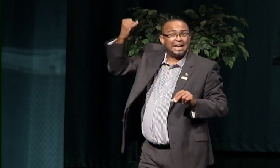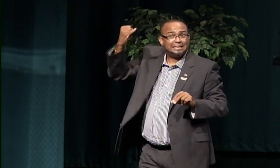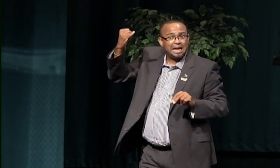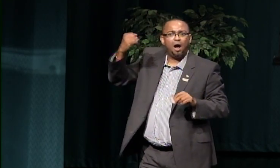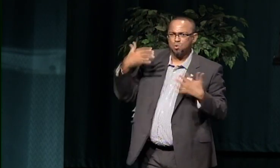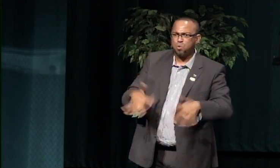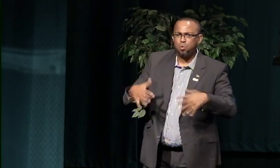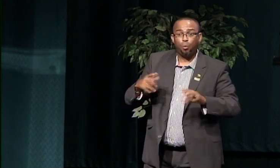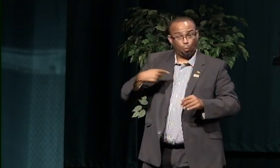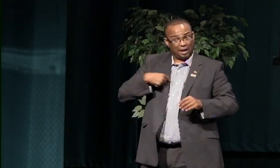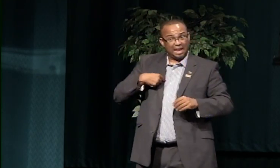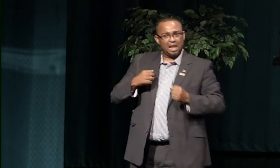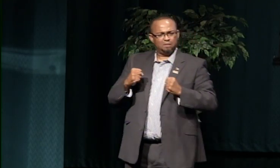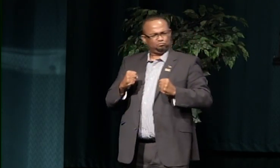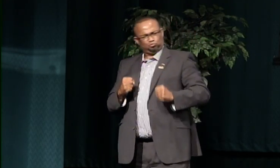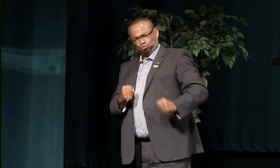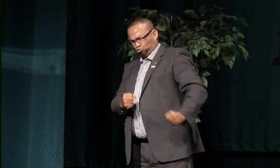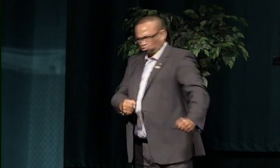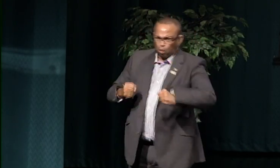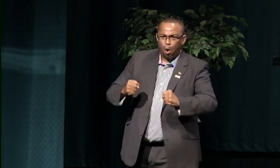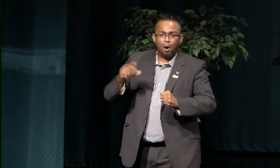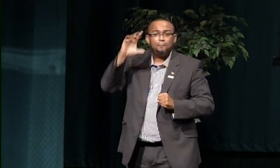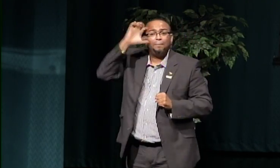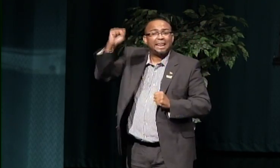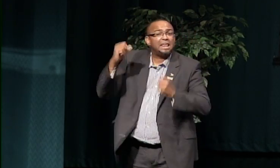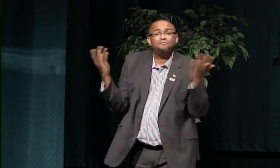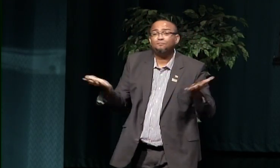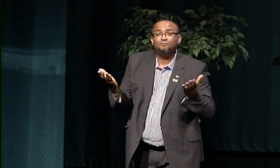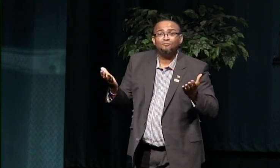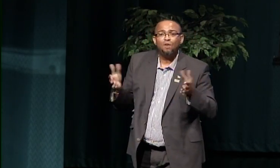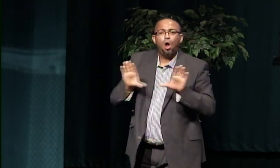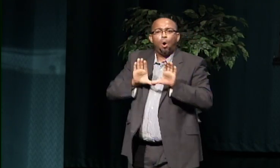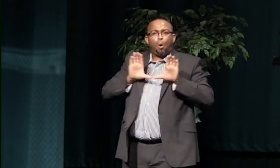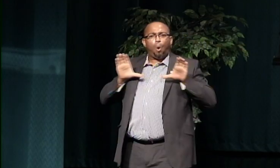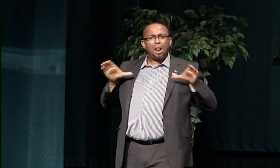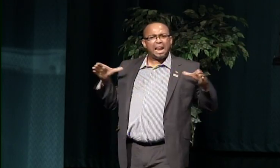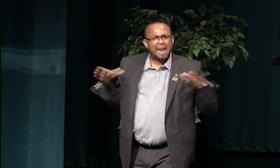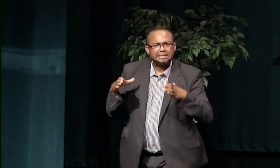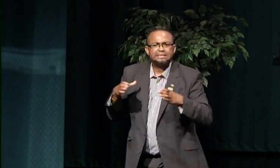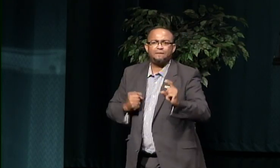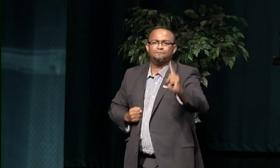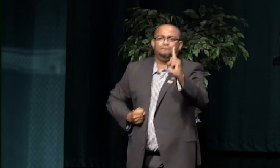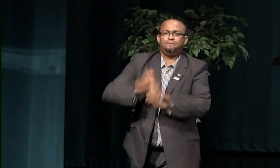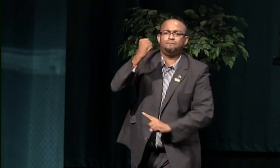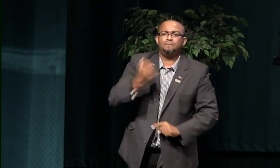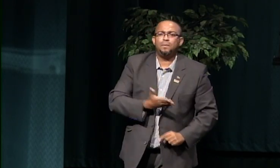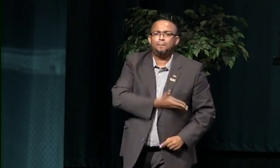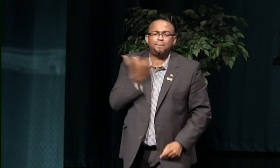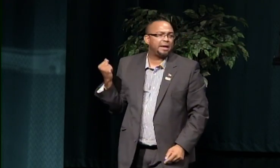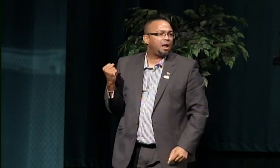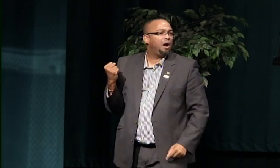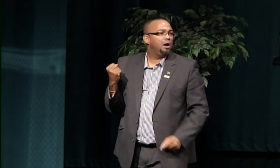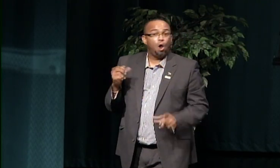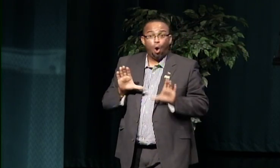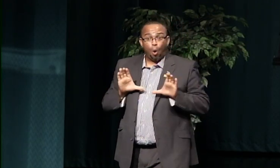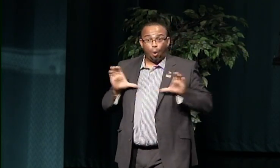having a nice cup of tea and having discussion. And so we believed in our coalition